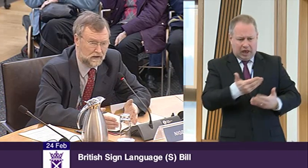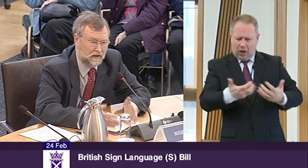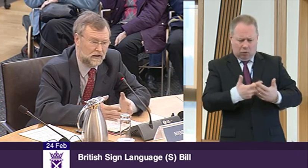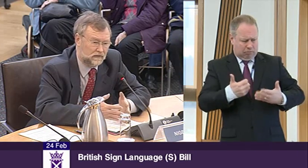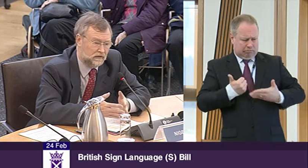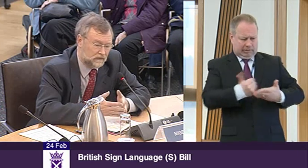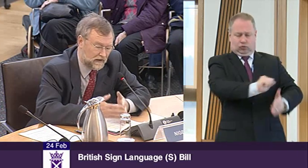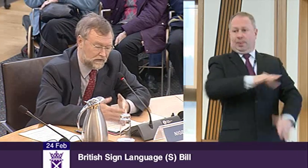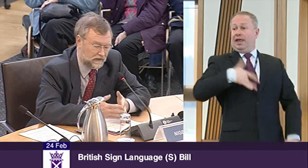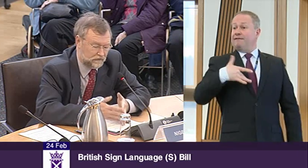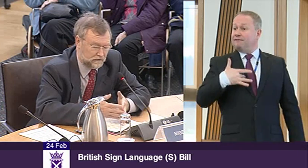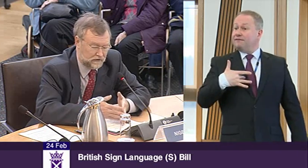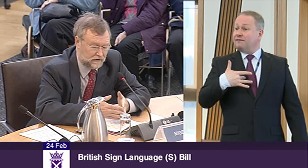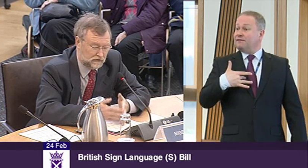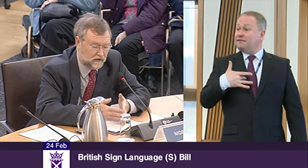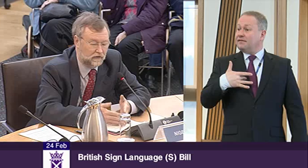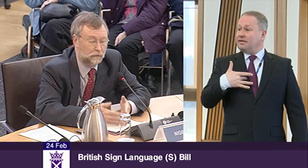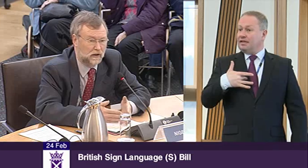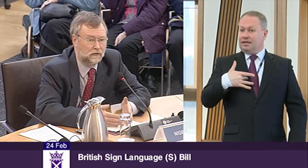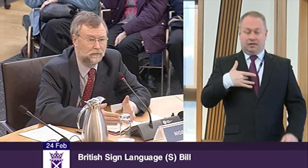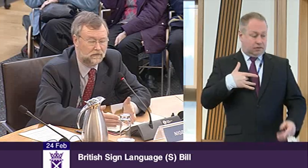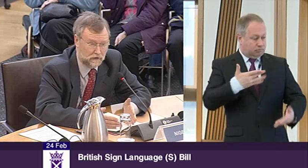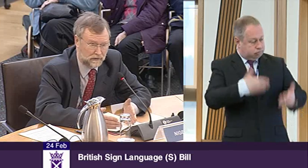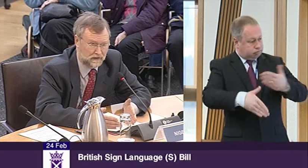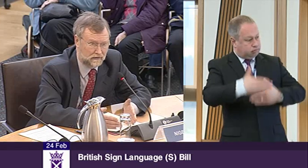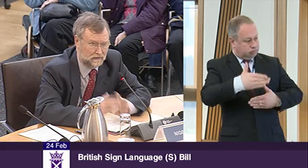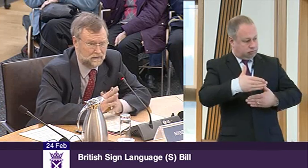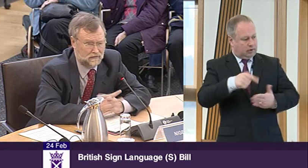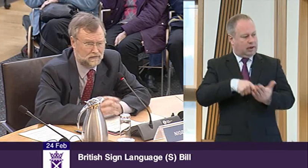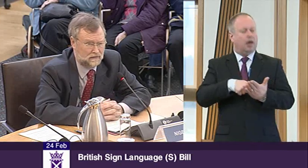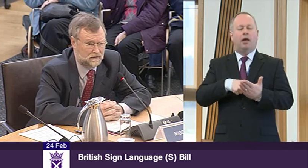life simpler. That is the agenda that we follow.